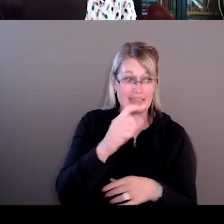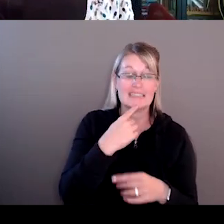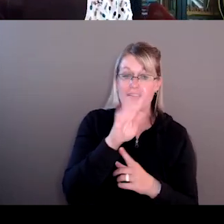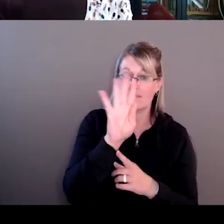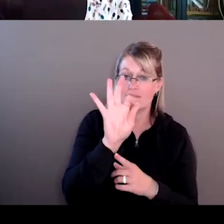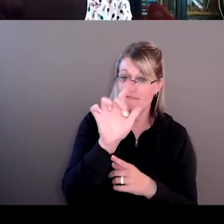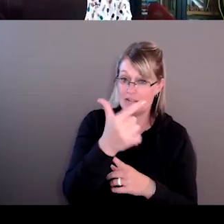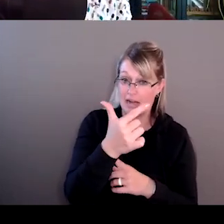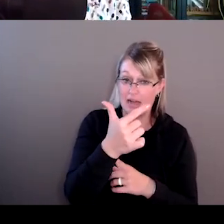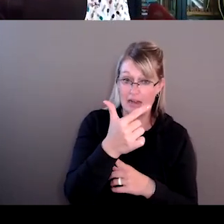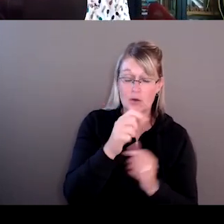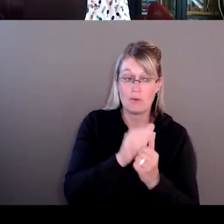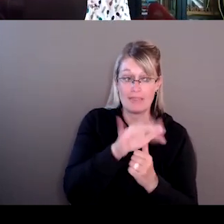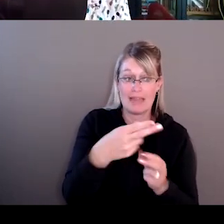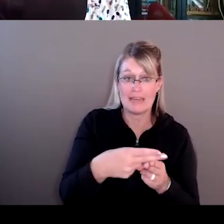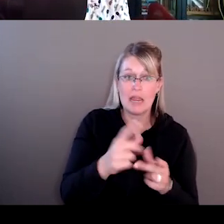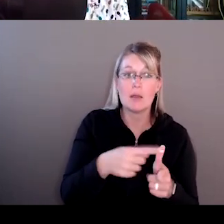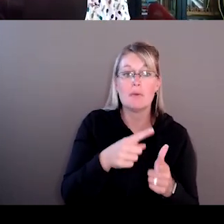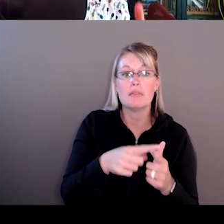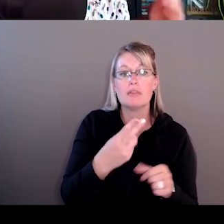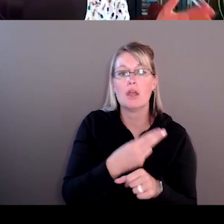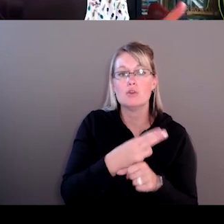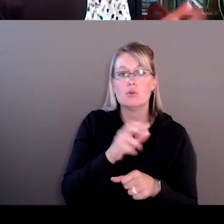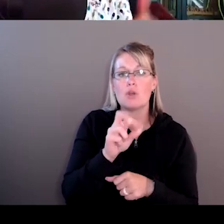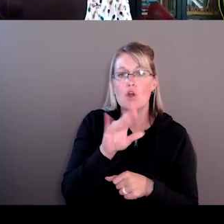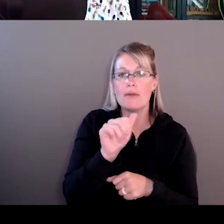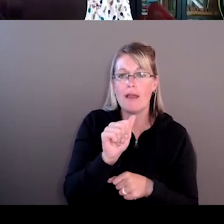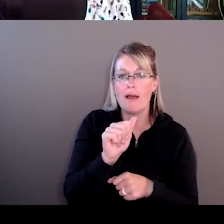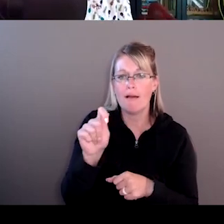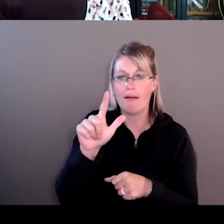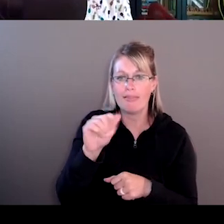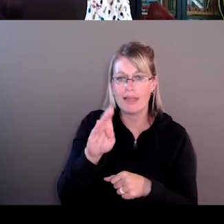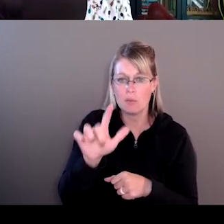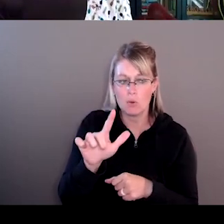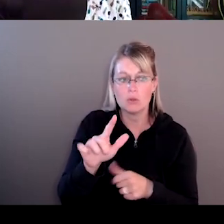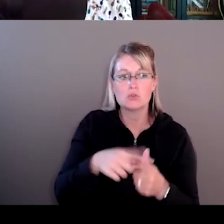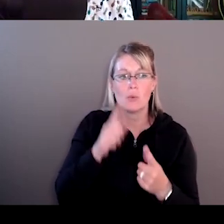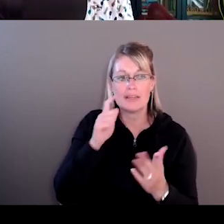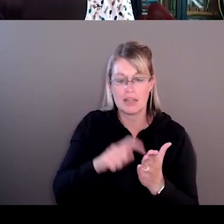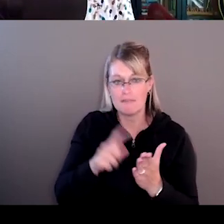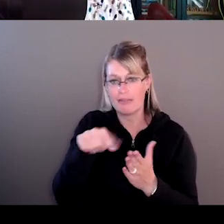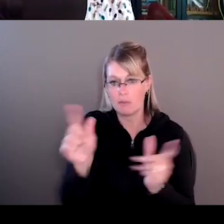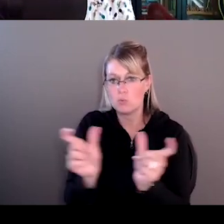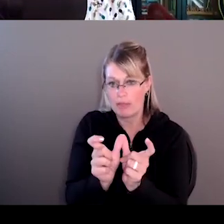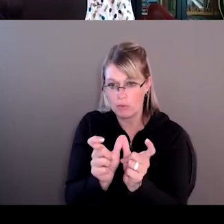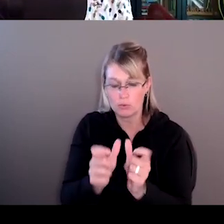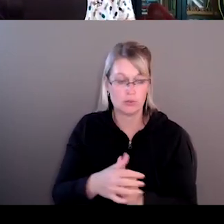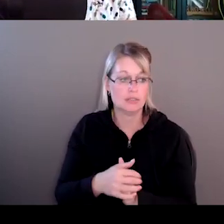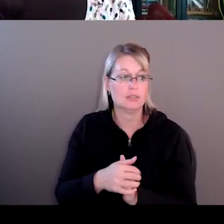that inflexible name, then use ARIA label by 2. 2 the column and label header if there is a text